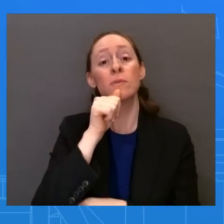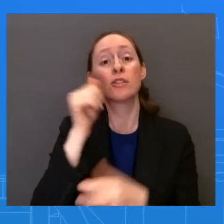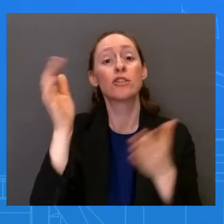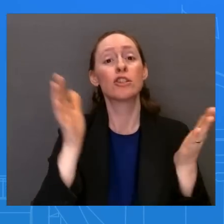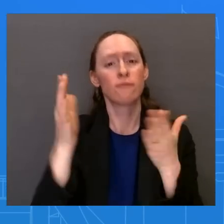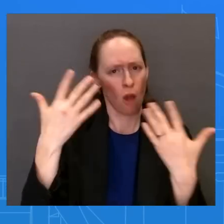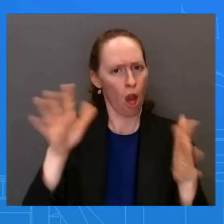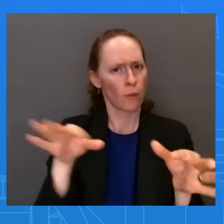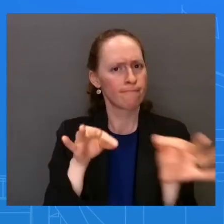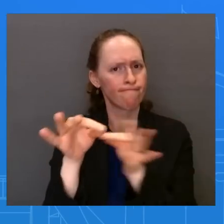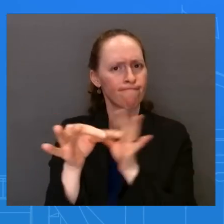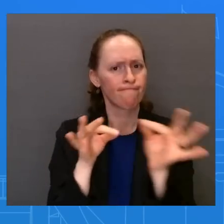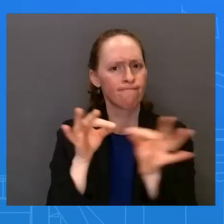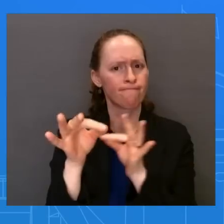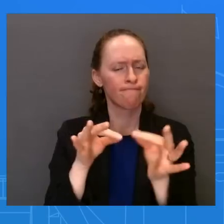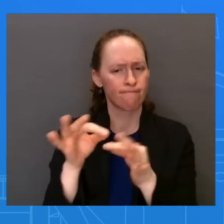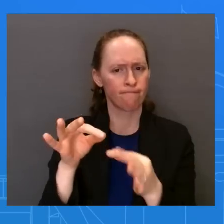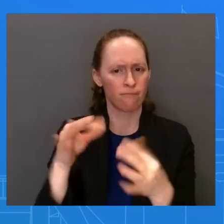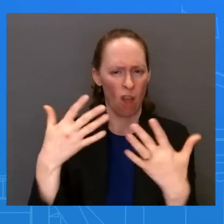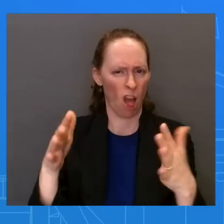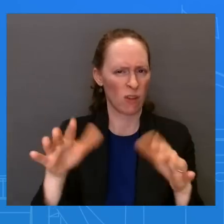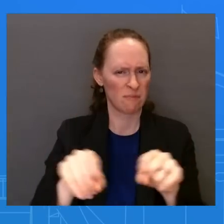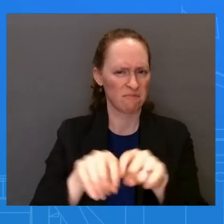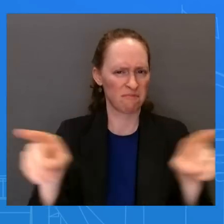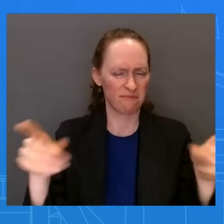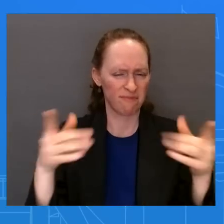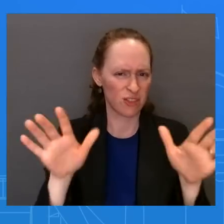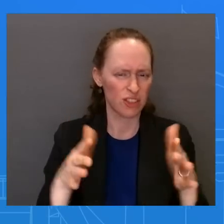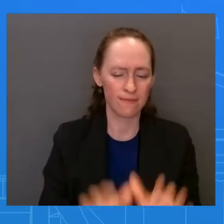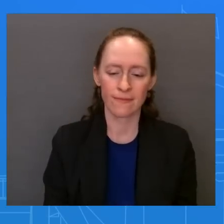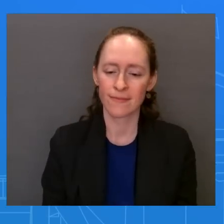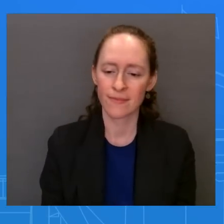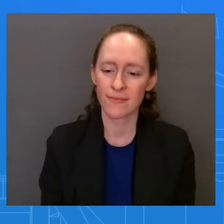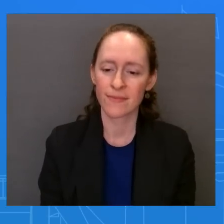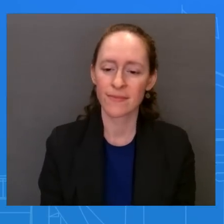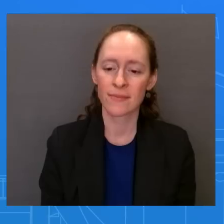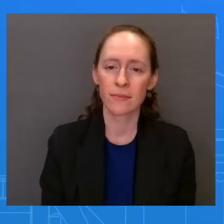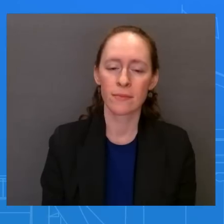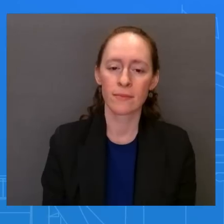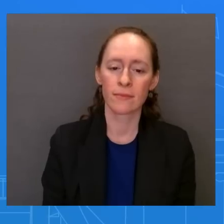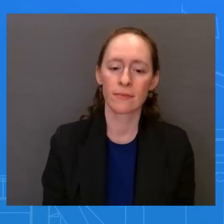that came out from -- from the White House. I'm actually going to go around. I got a --